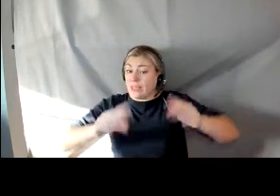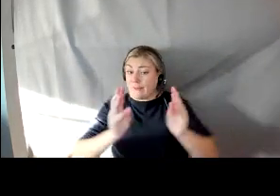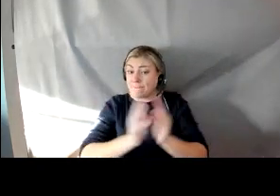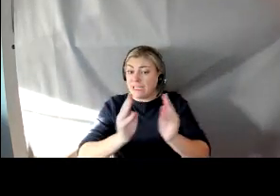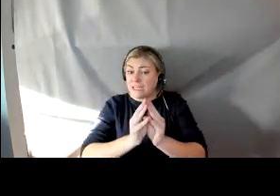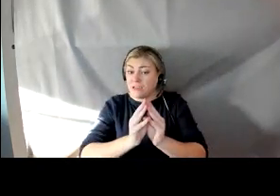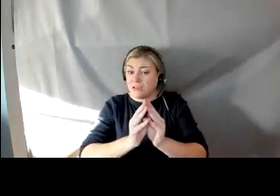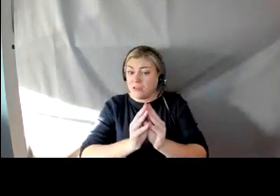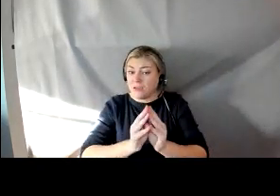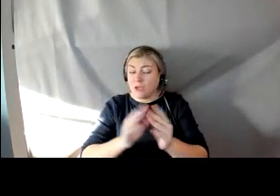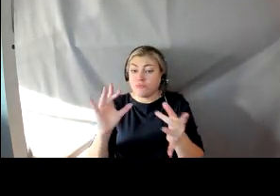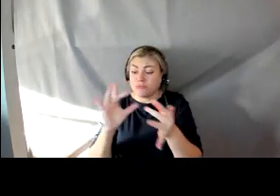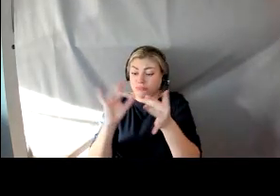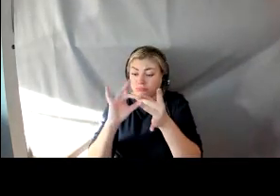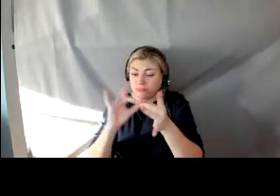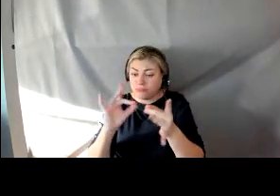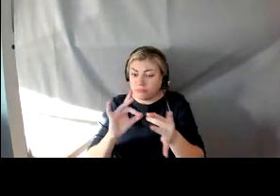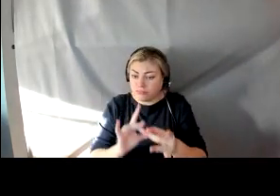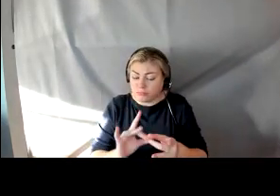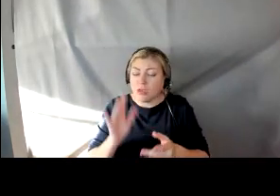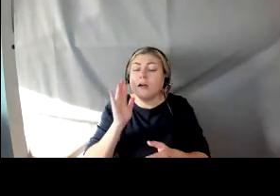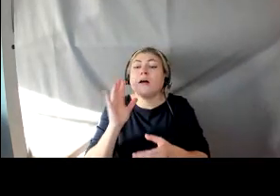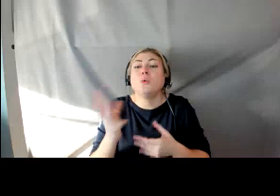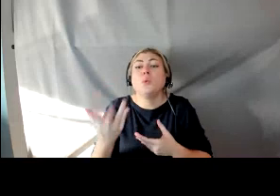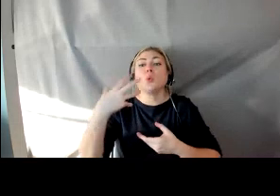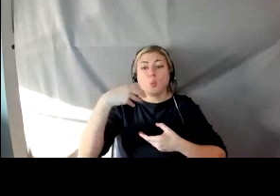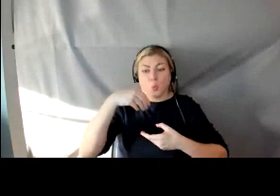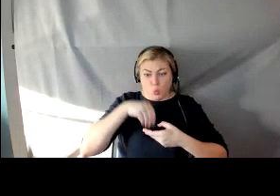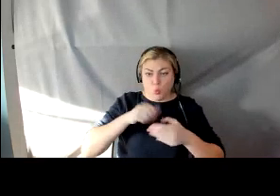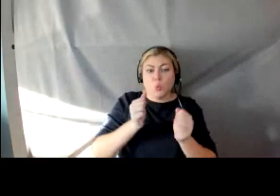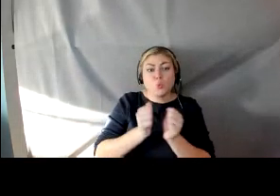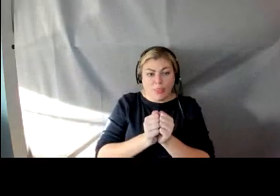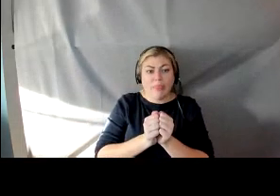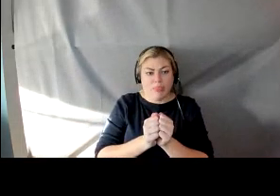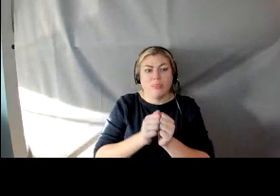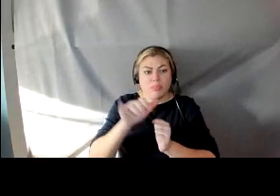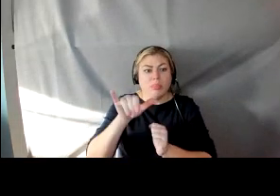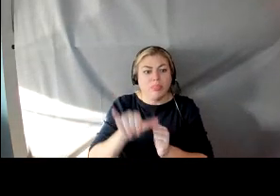Once we conclude the public meetings, we will complete our background research